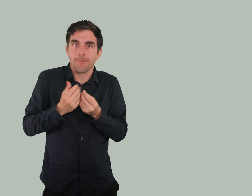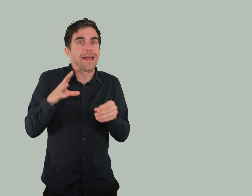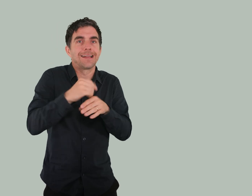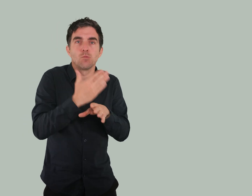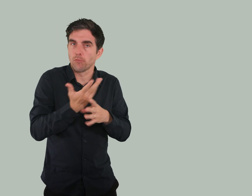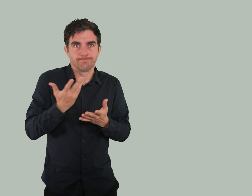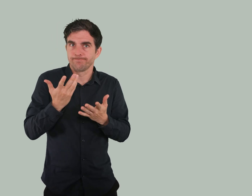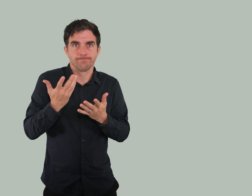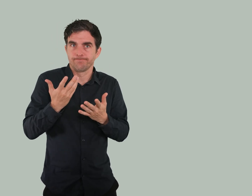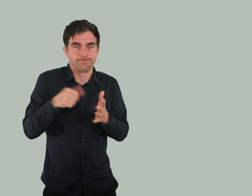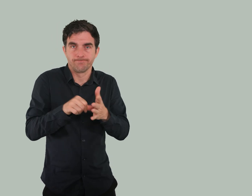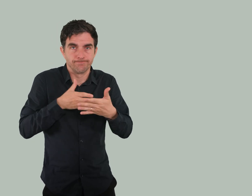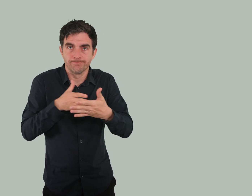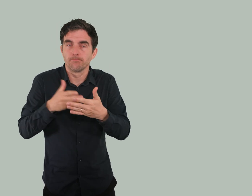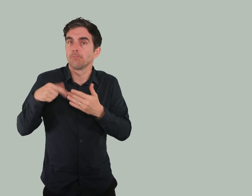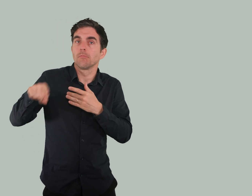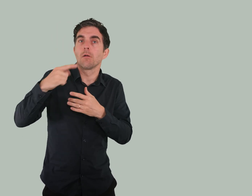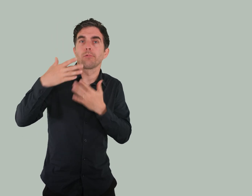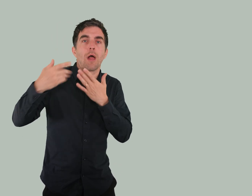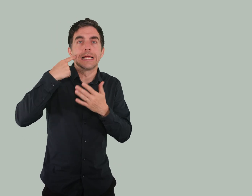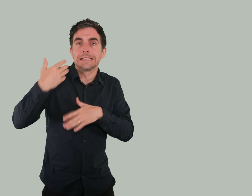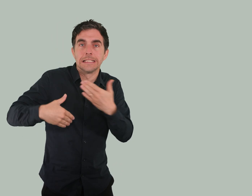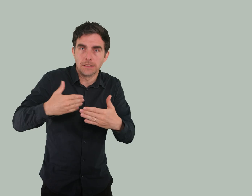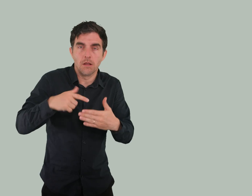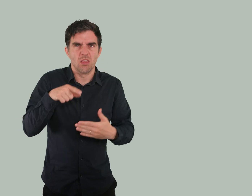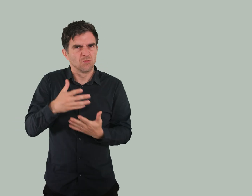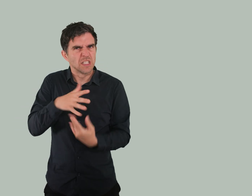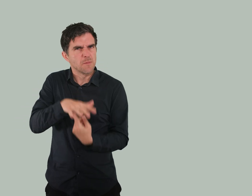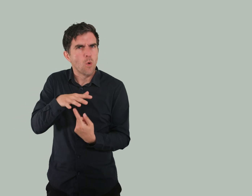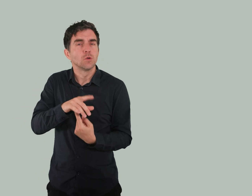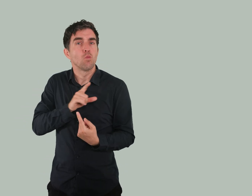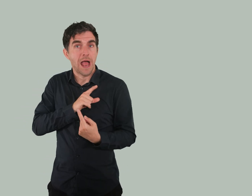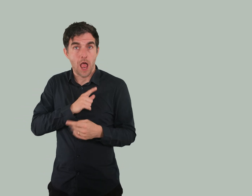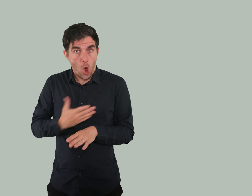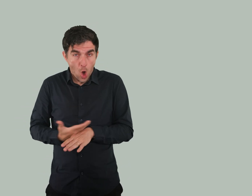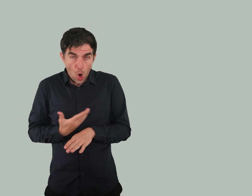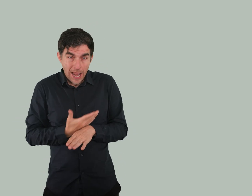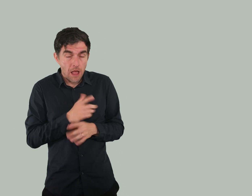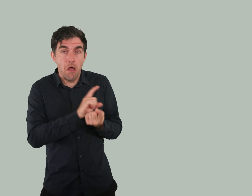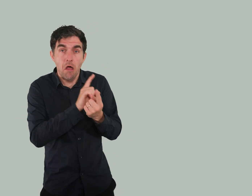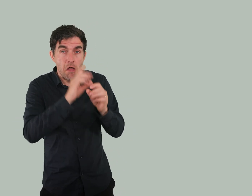that connect them to people in work. This matters because those early encounters with work